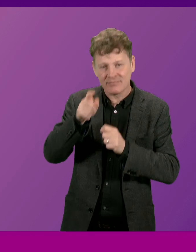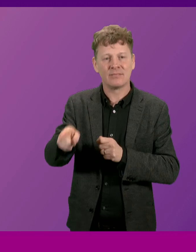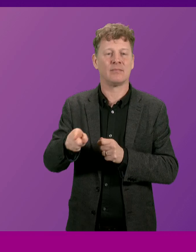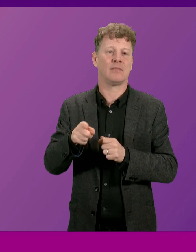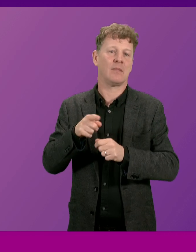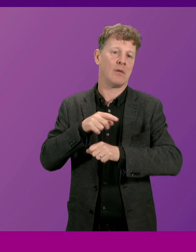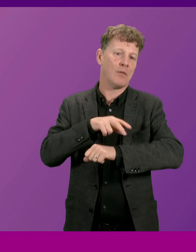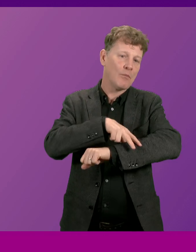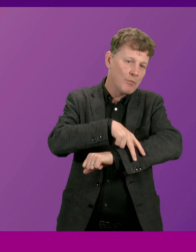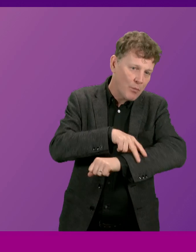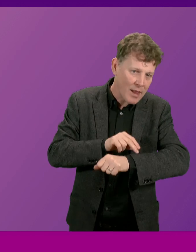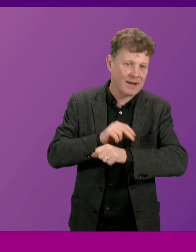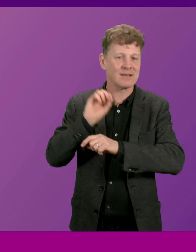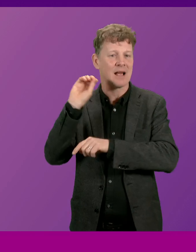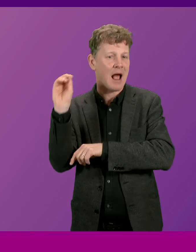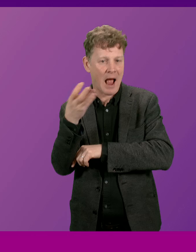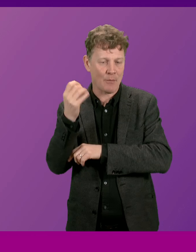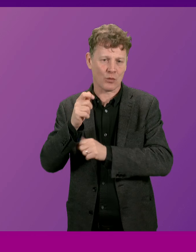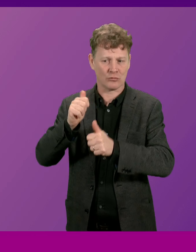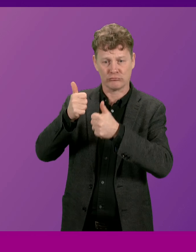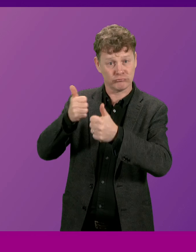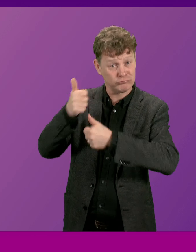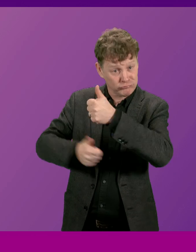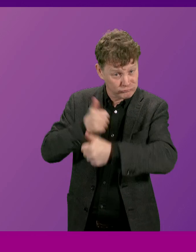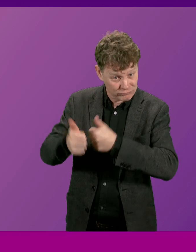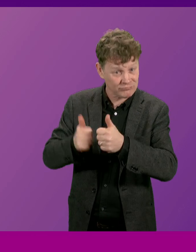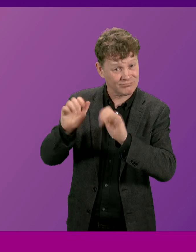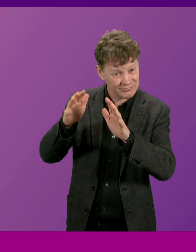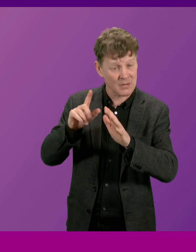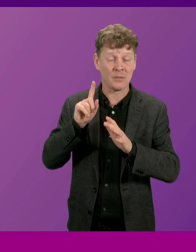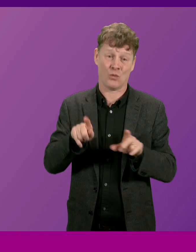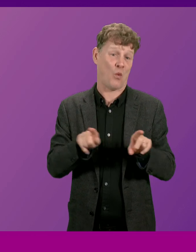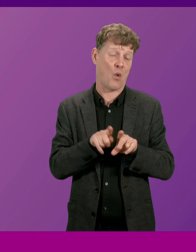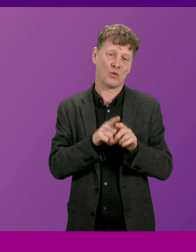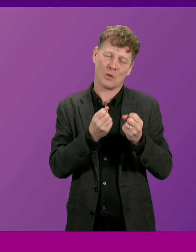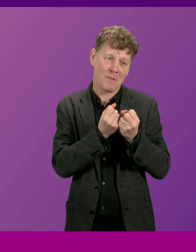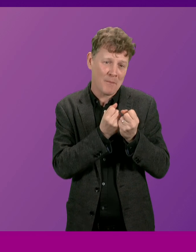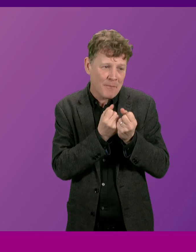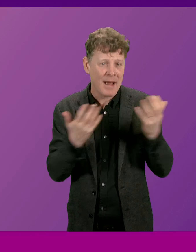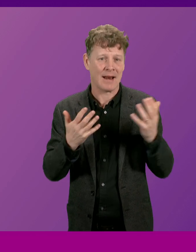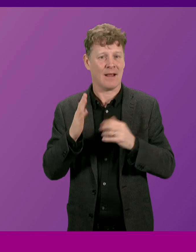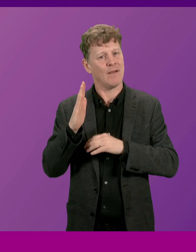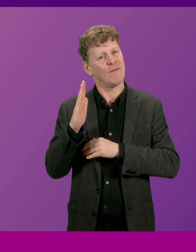time and service, can we also pay tribute to the vast armies of volunteers in the third sector who,